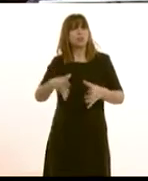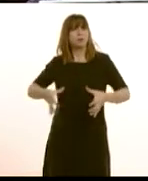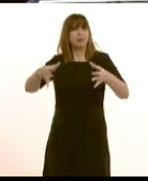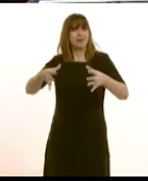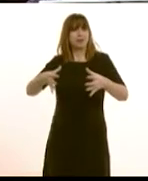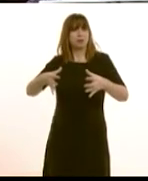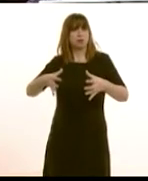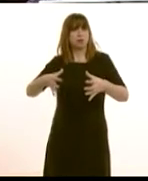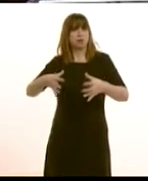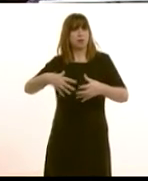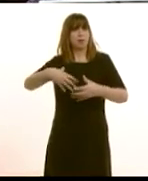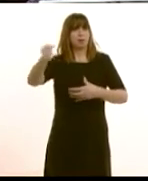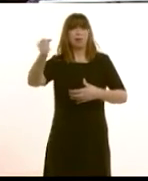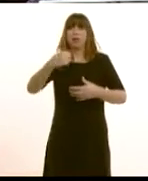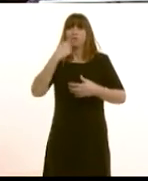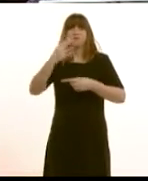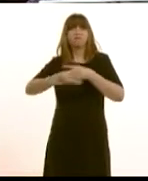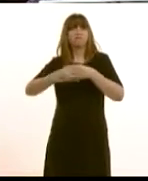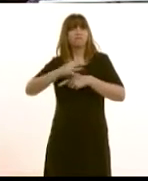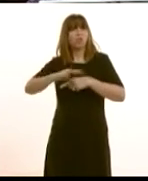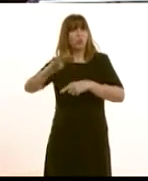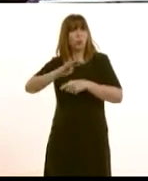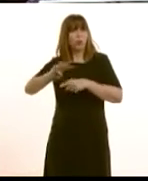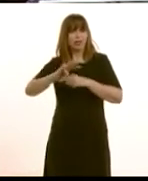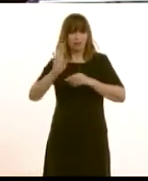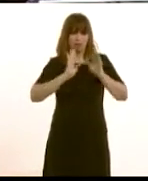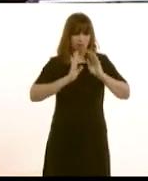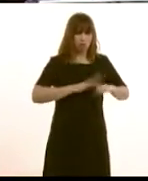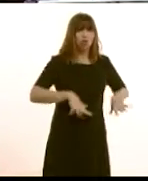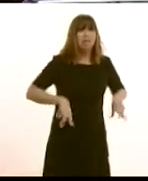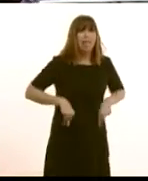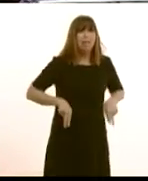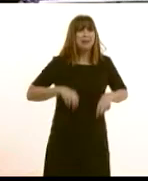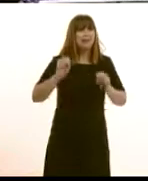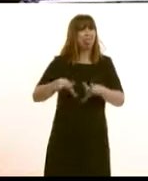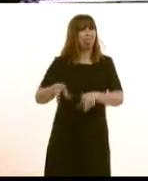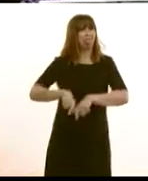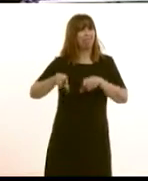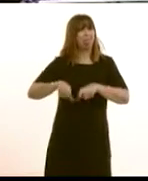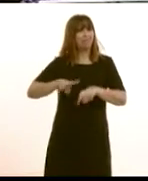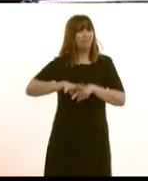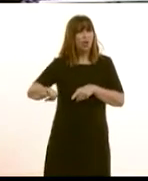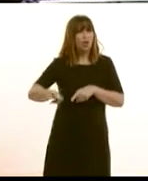cycle basis, particularly for young families with children in nappies, dog mess, sanitary